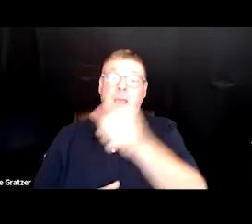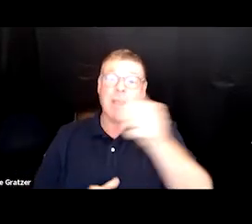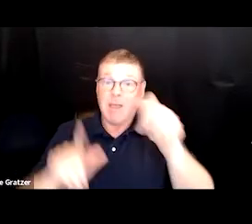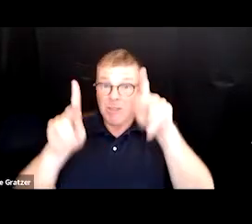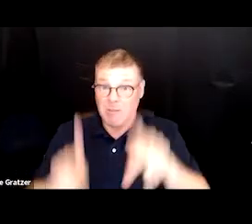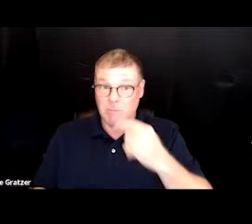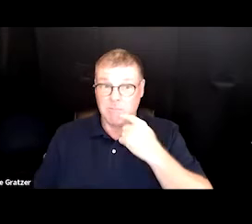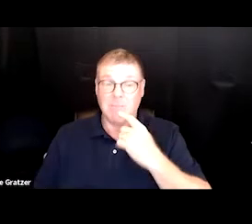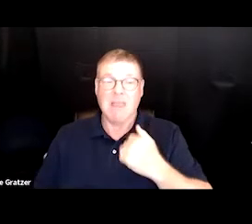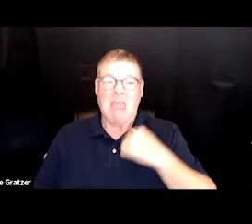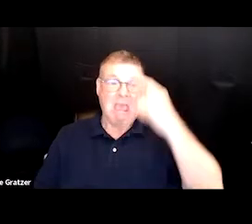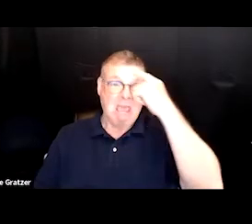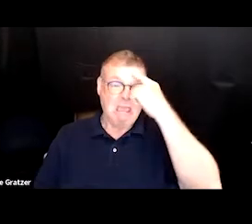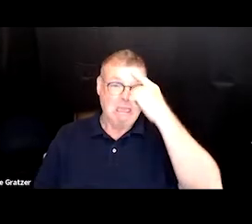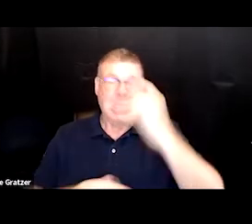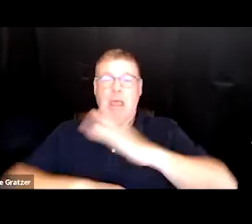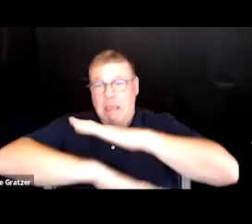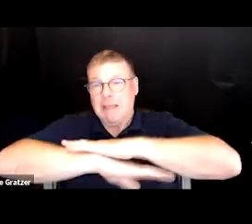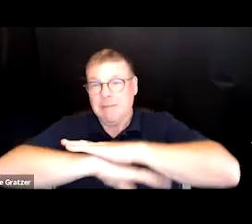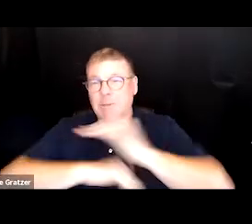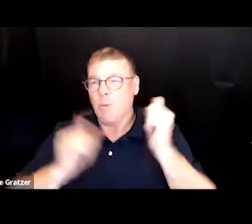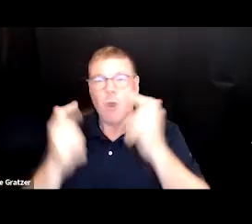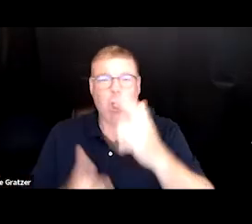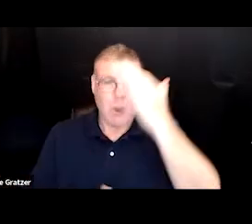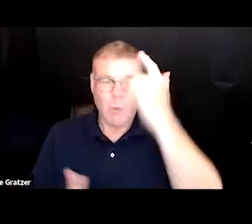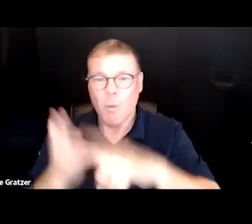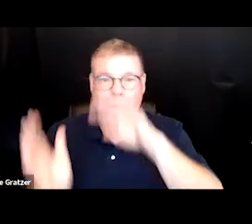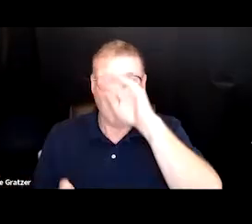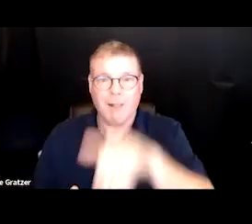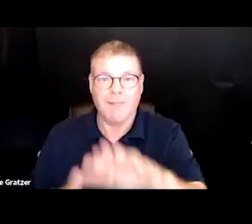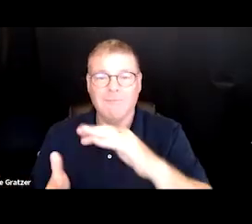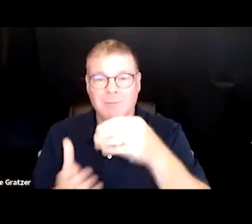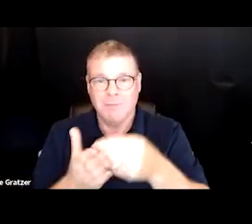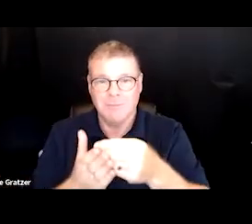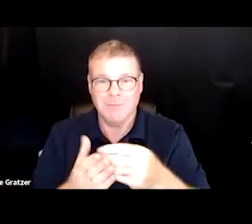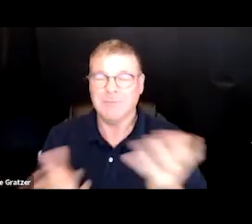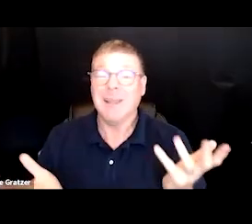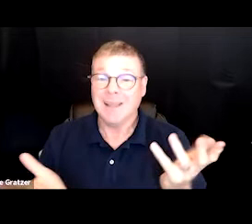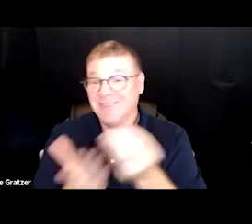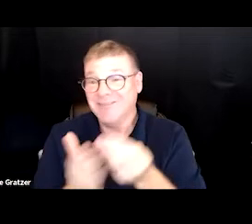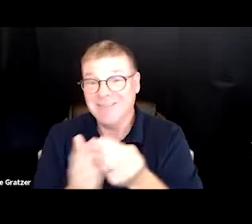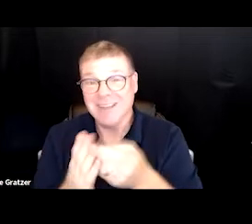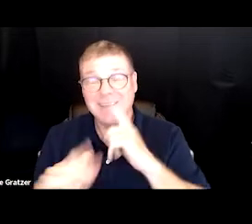"I think on the table, we all know that what the elephant in the room is. It's funding. That's the biggest challenge. If we had the funding,